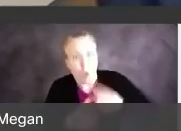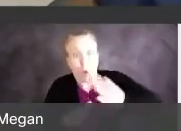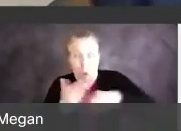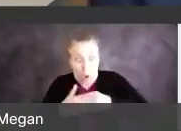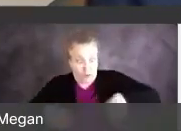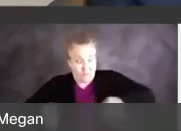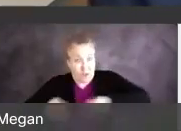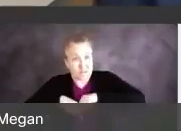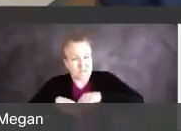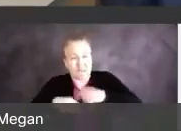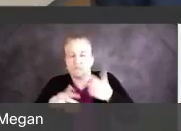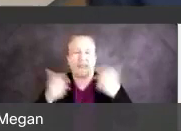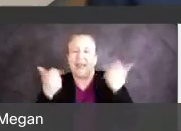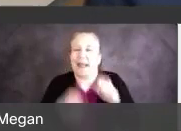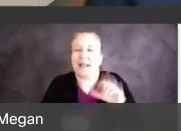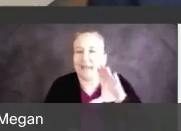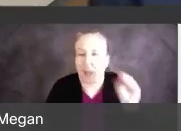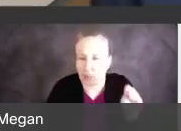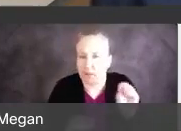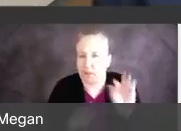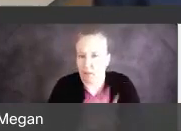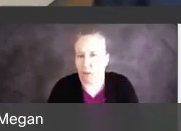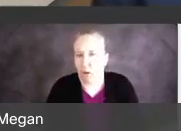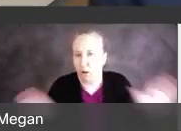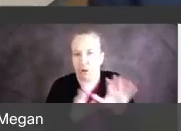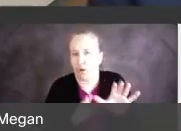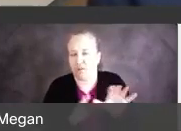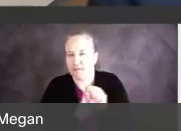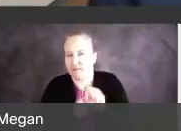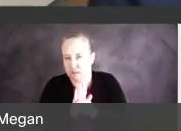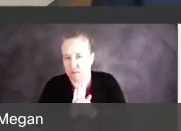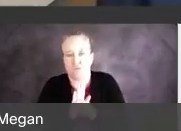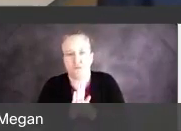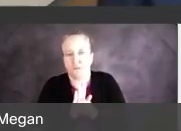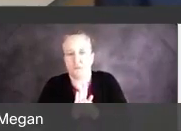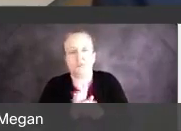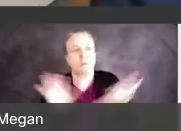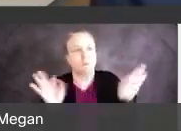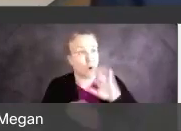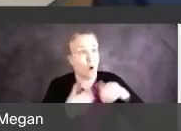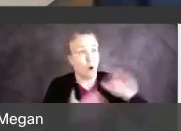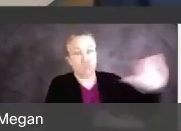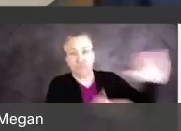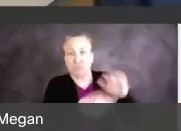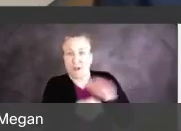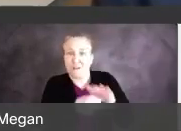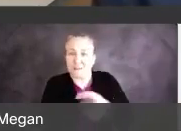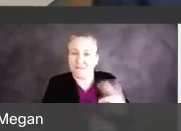well really any county in the Commonwealth, has received enough vaccine to vaccinate their 1A